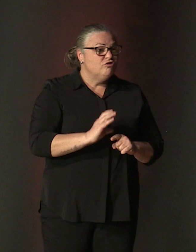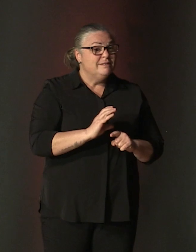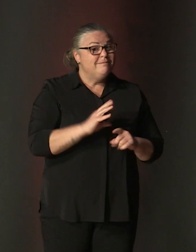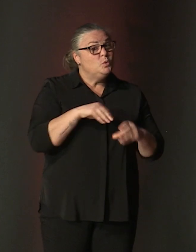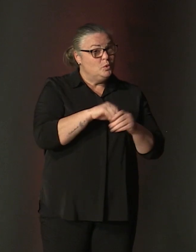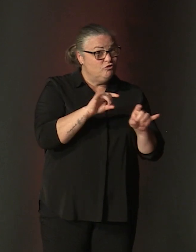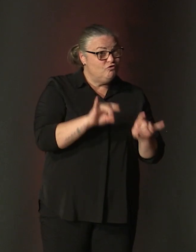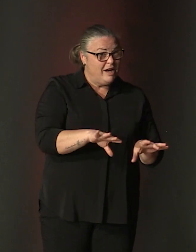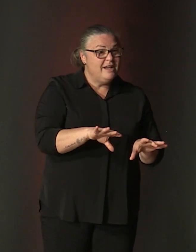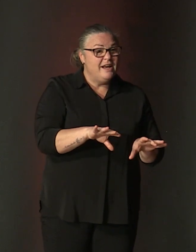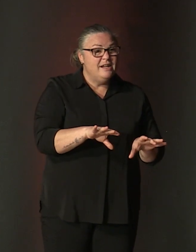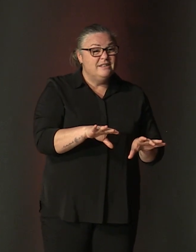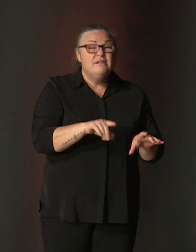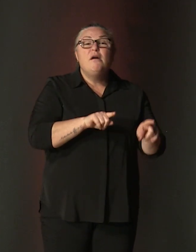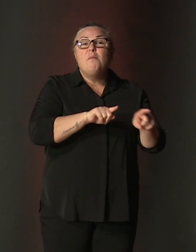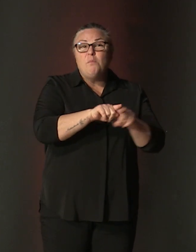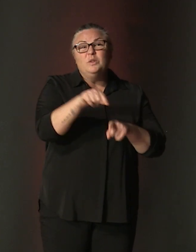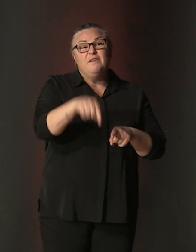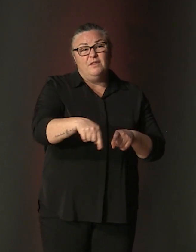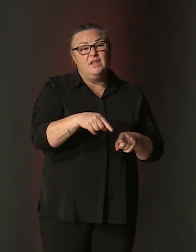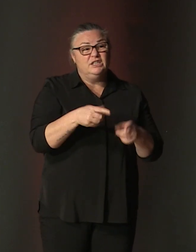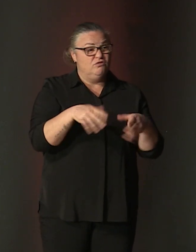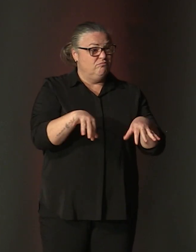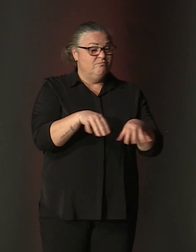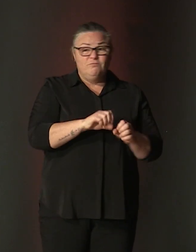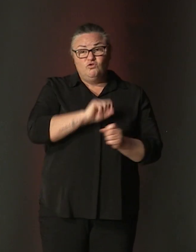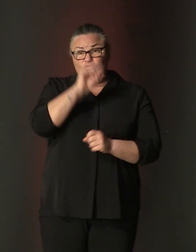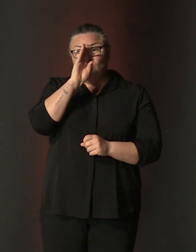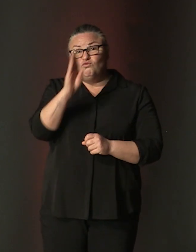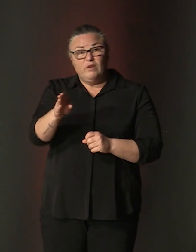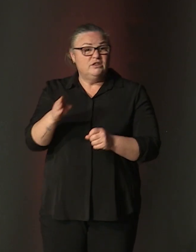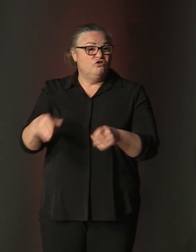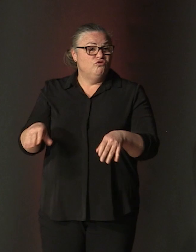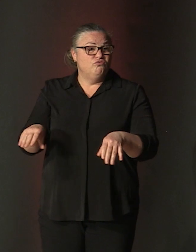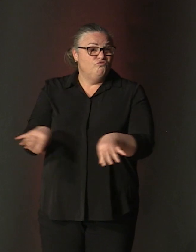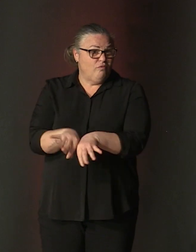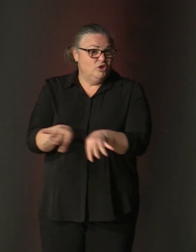For example, plastic debris makes up 80% of all marine pollution.